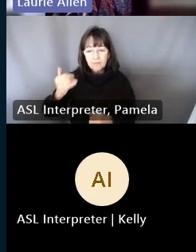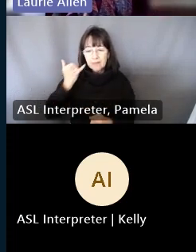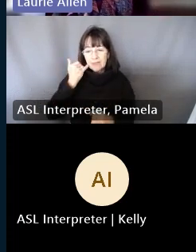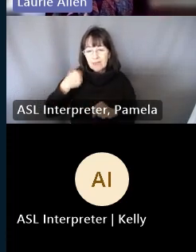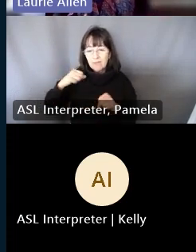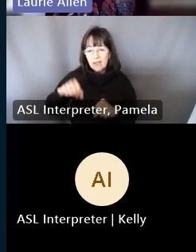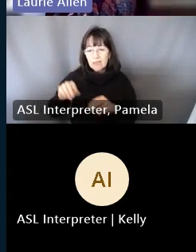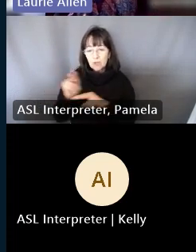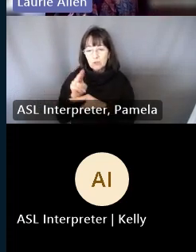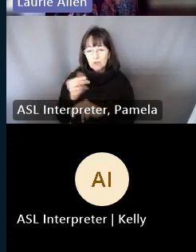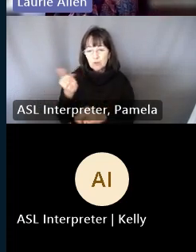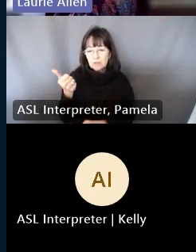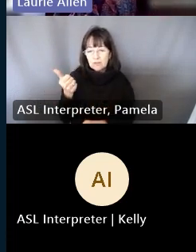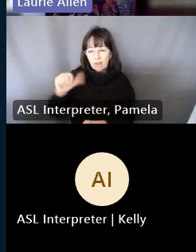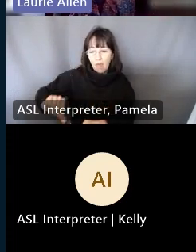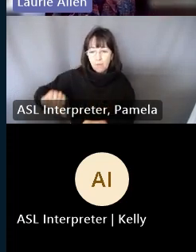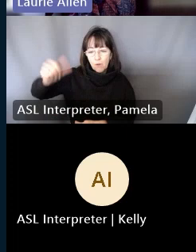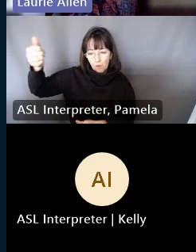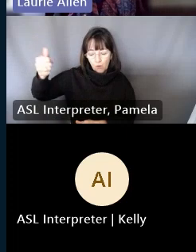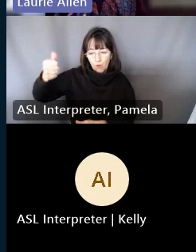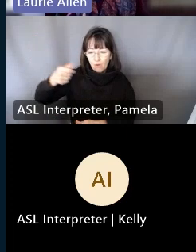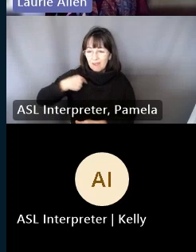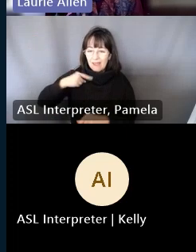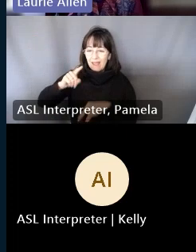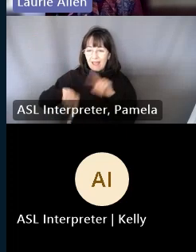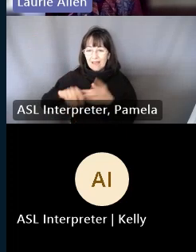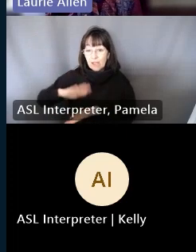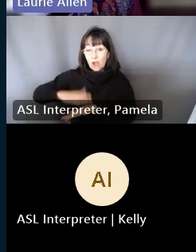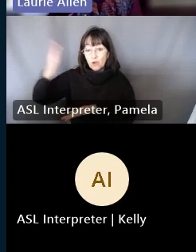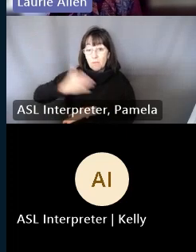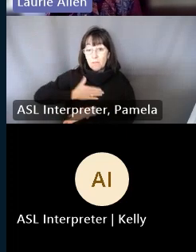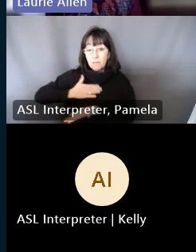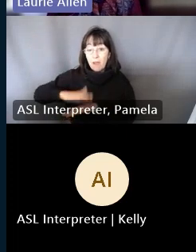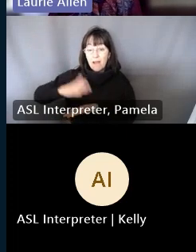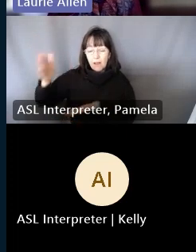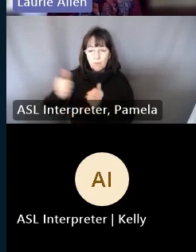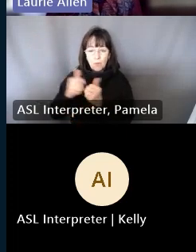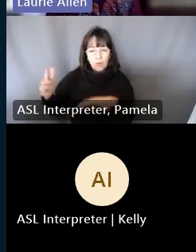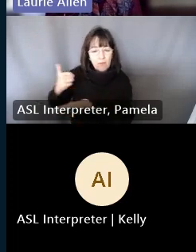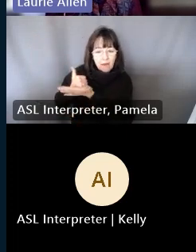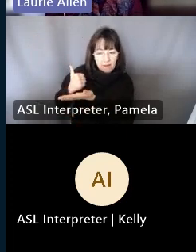because I can't open my laptop without assistance. I have a colleague who also has limited hand function,